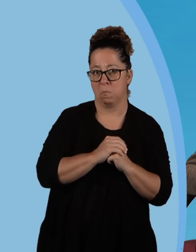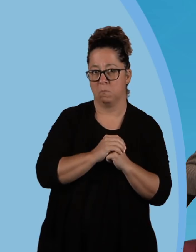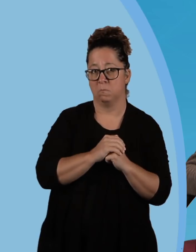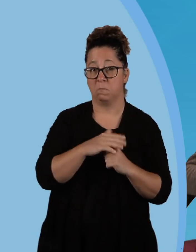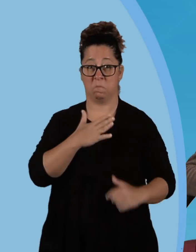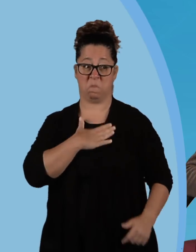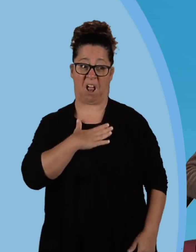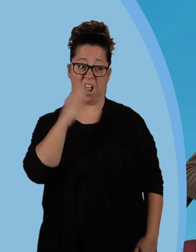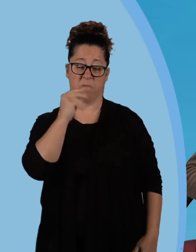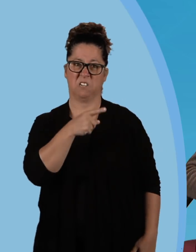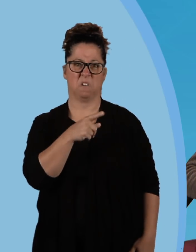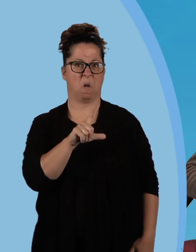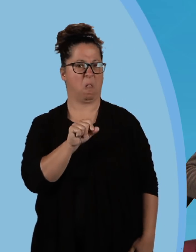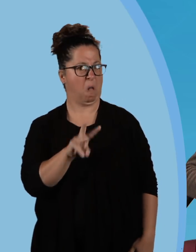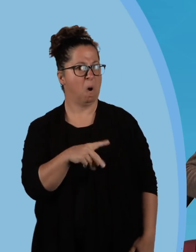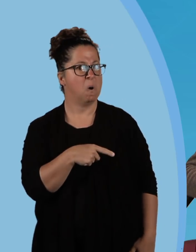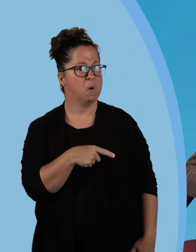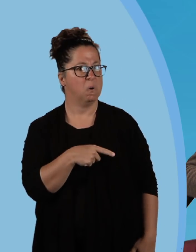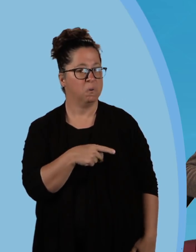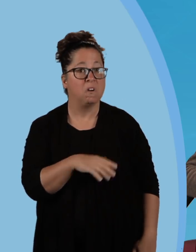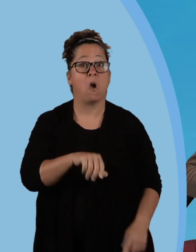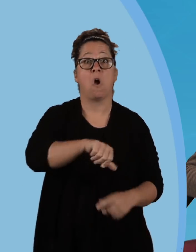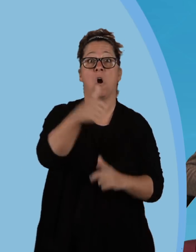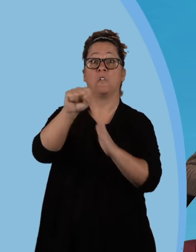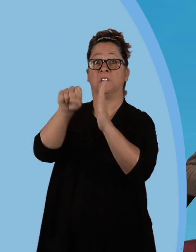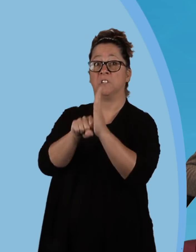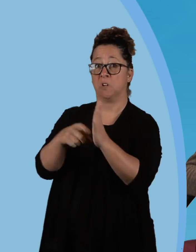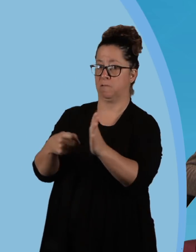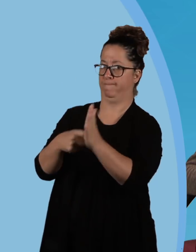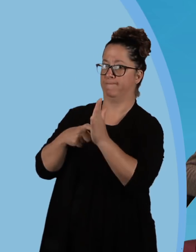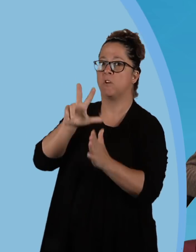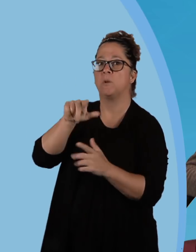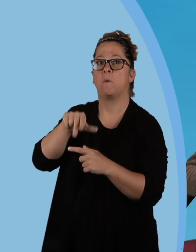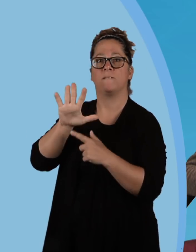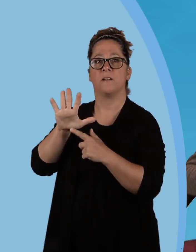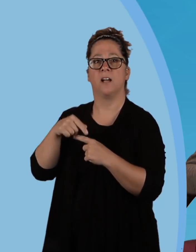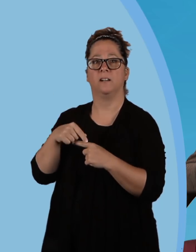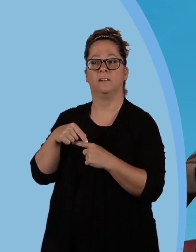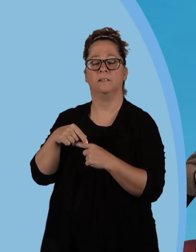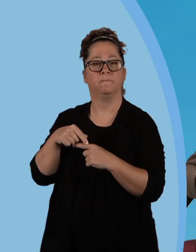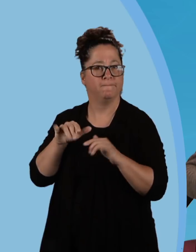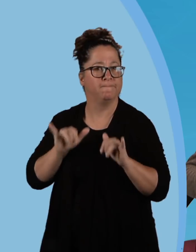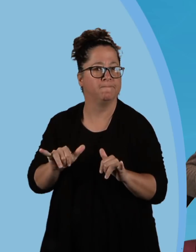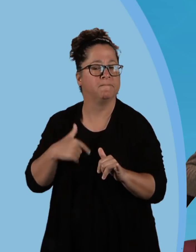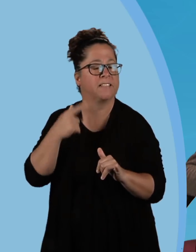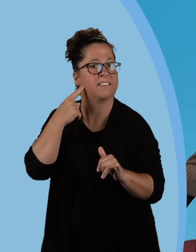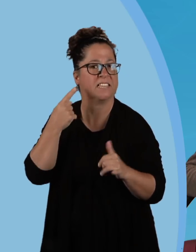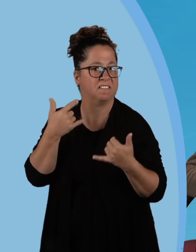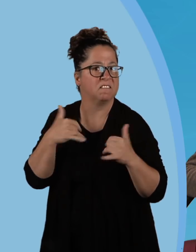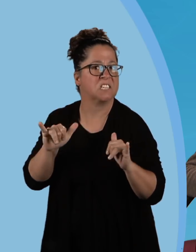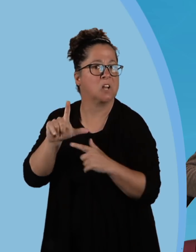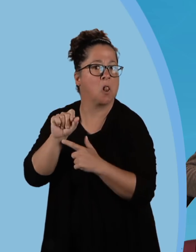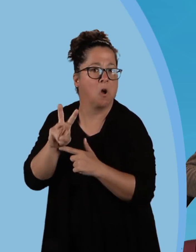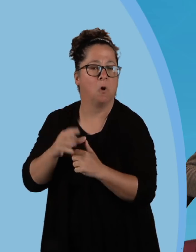which in my opinion is too low. Other states require a 3.5, which I also think is fairly low,